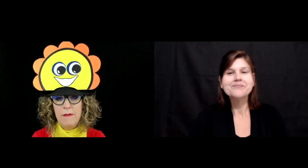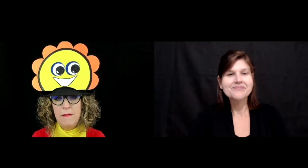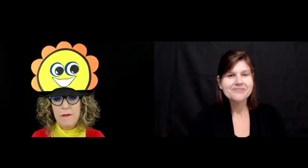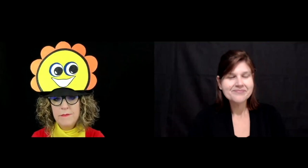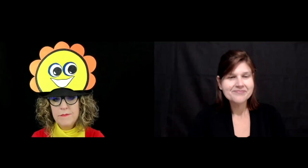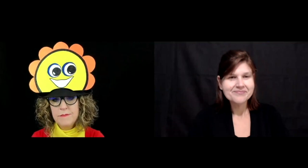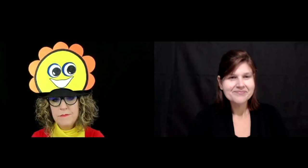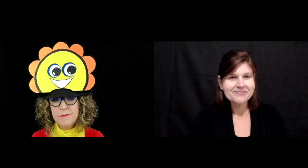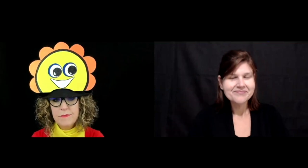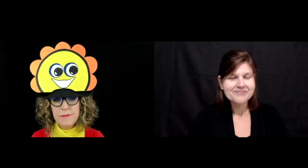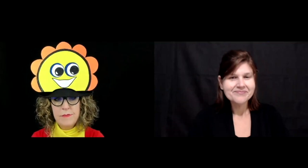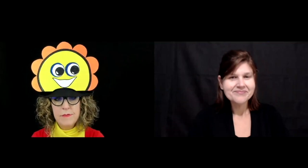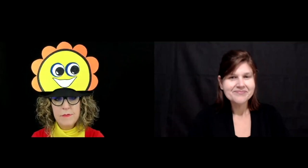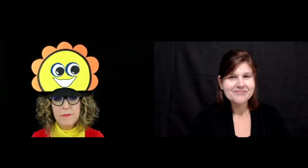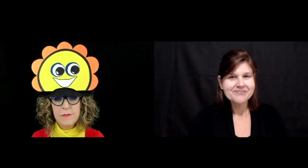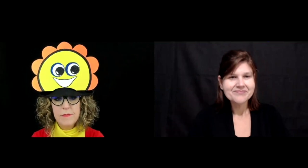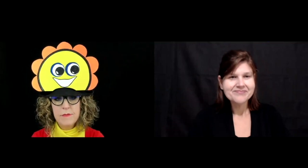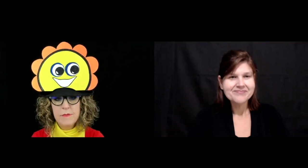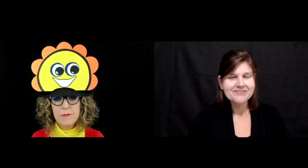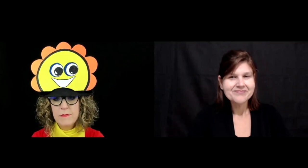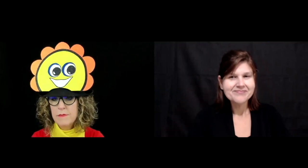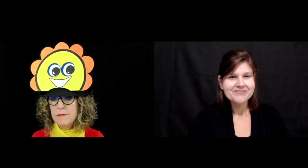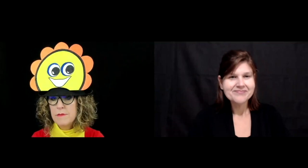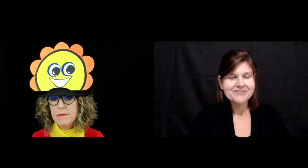(Gwyn's throat clears) It gives me the-